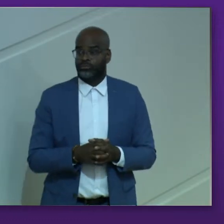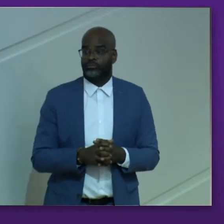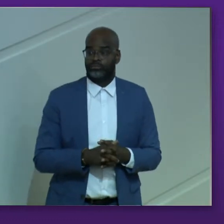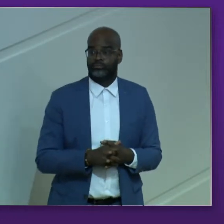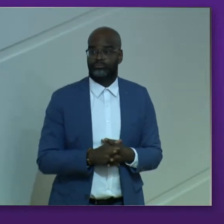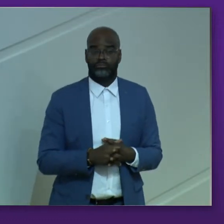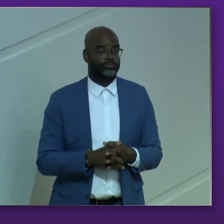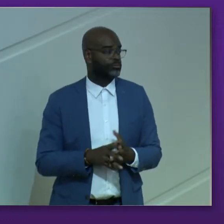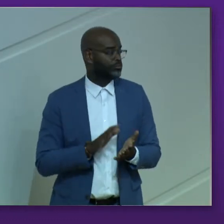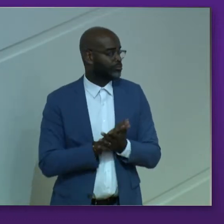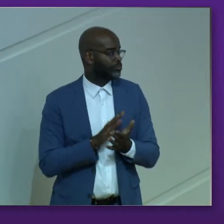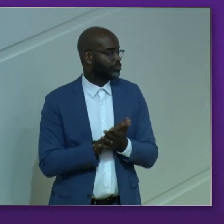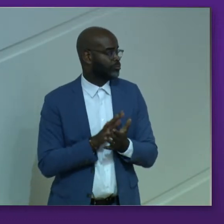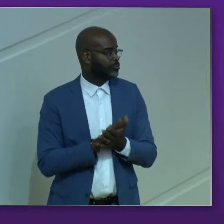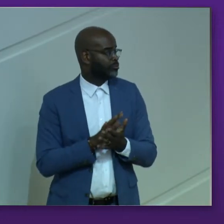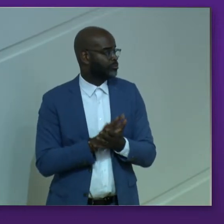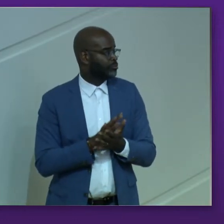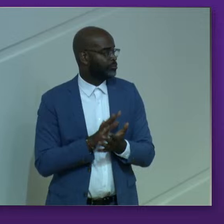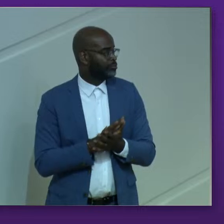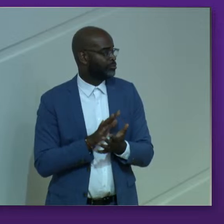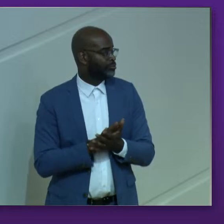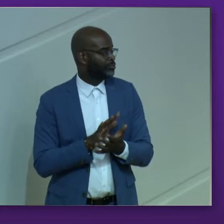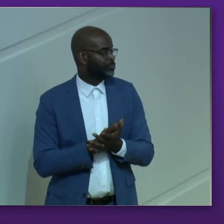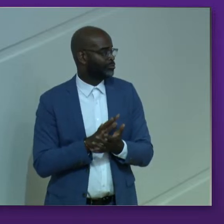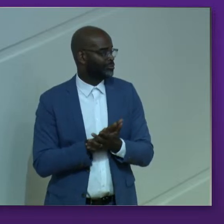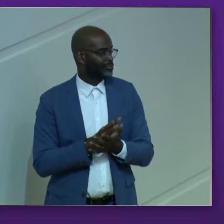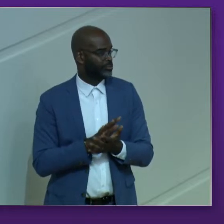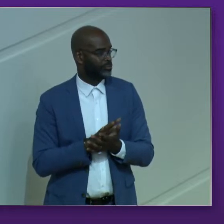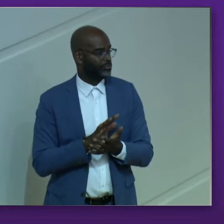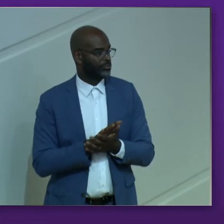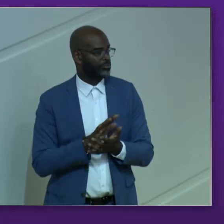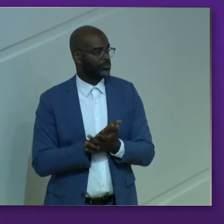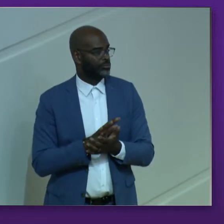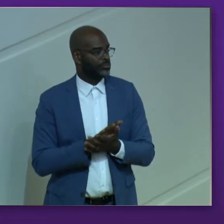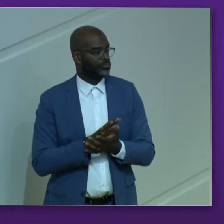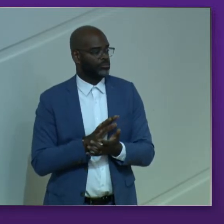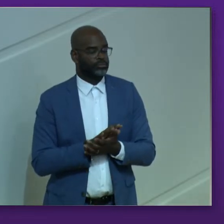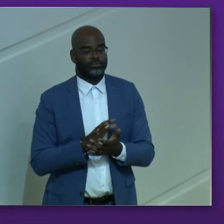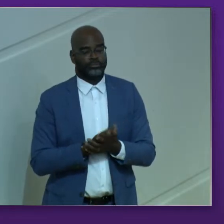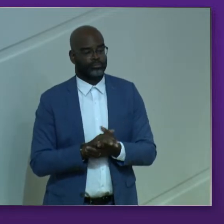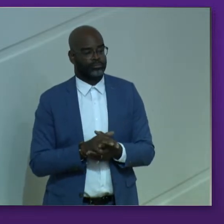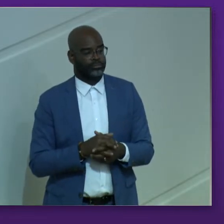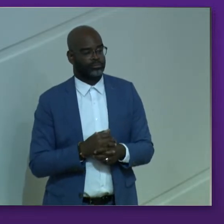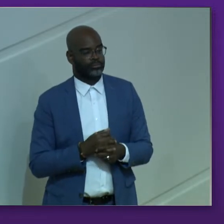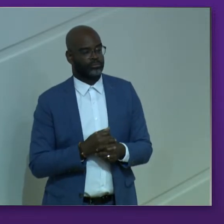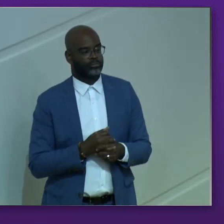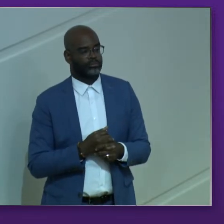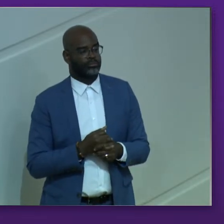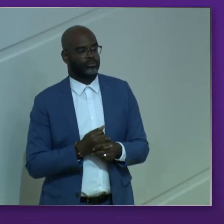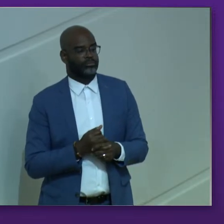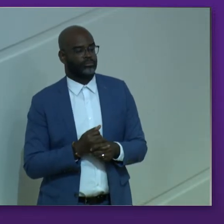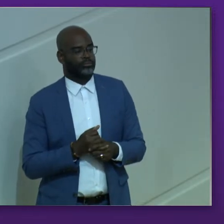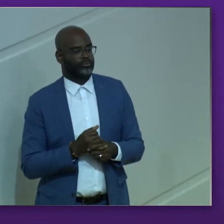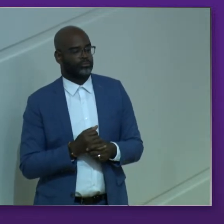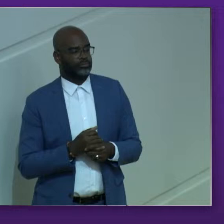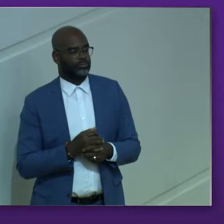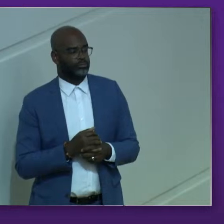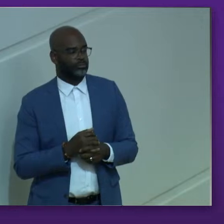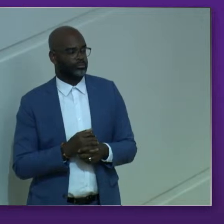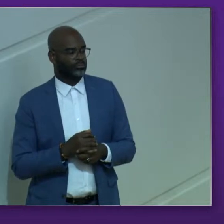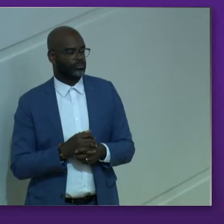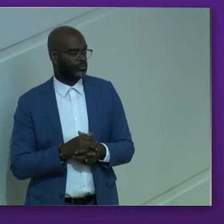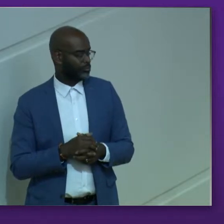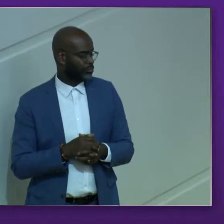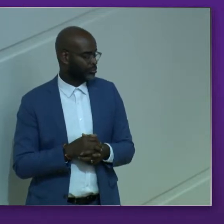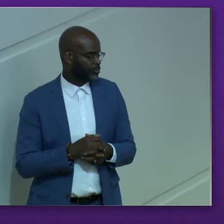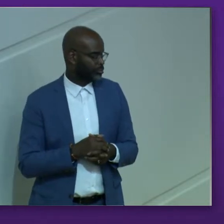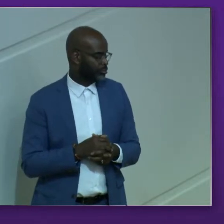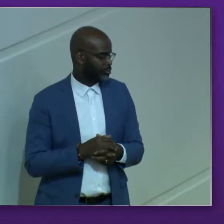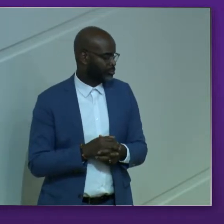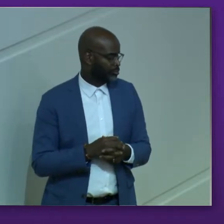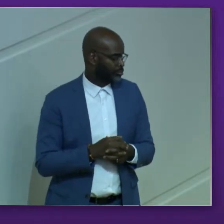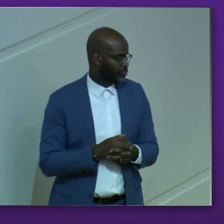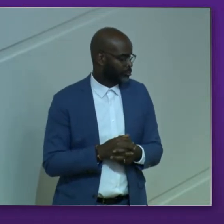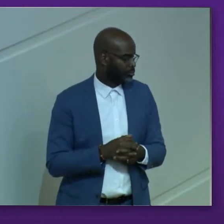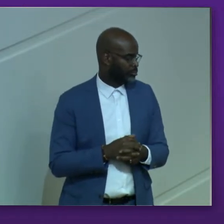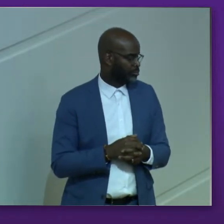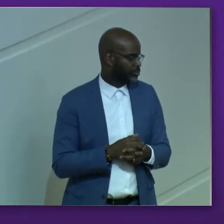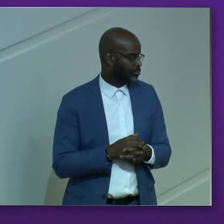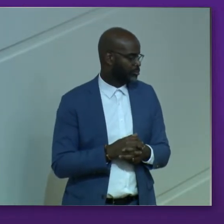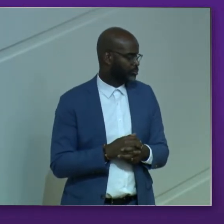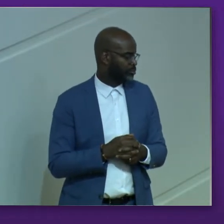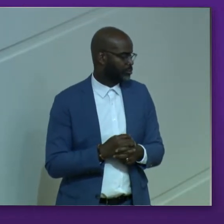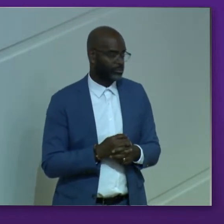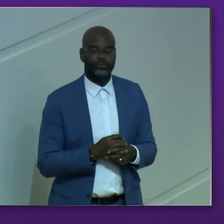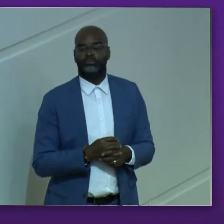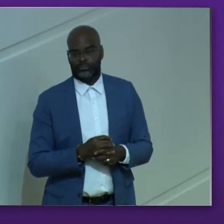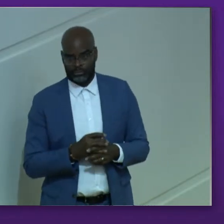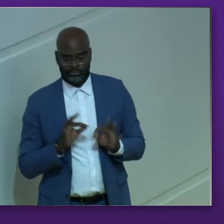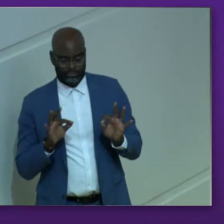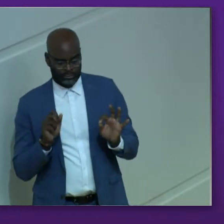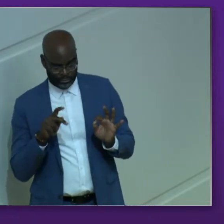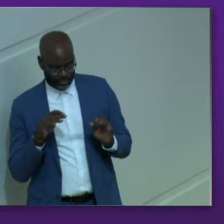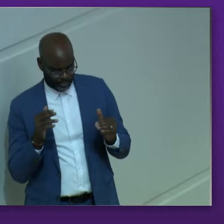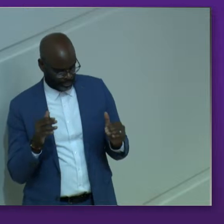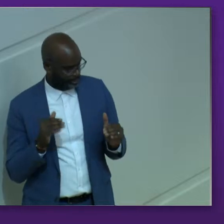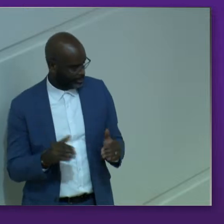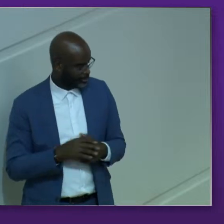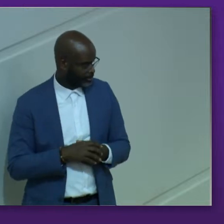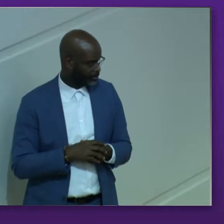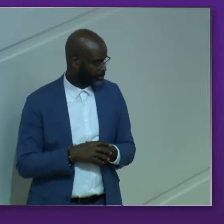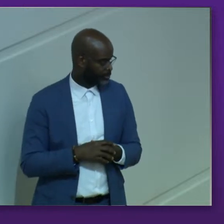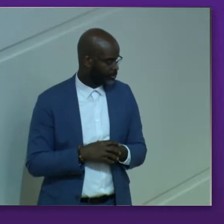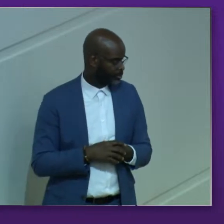CONGRATULATIONS PROF. TANNER.